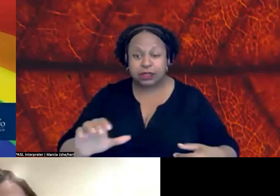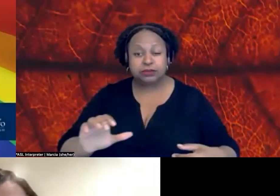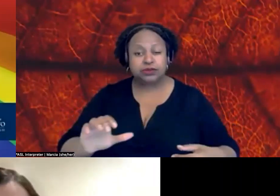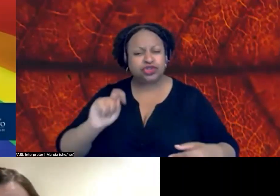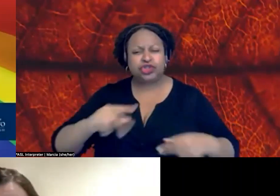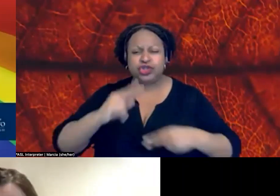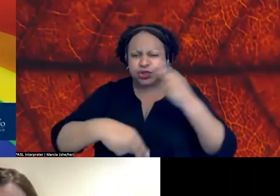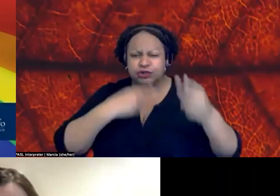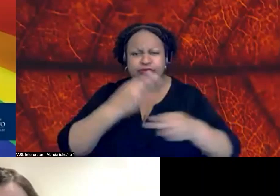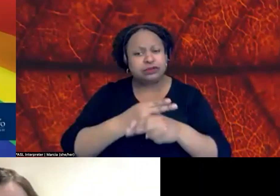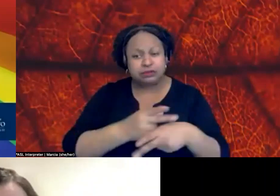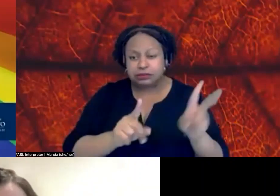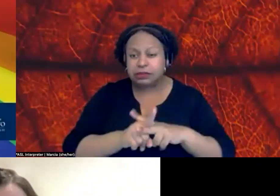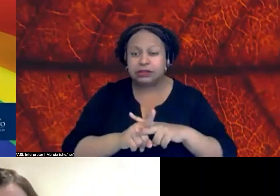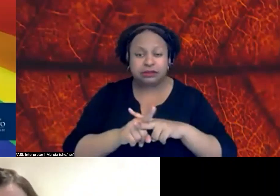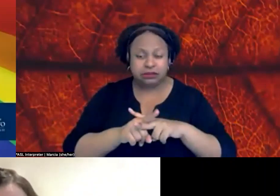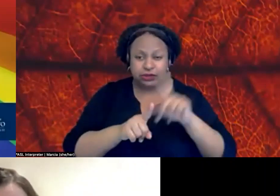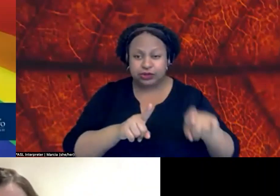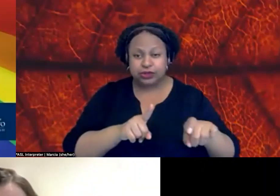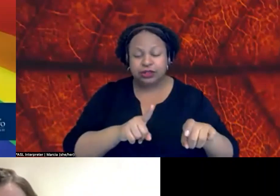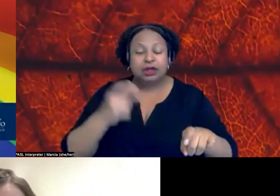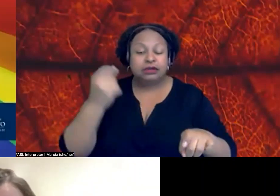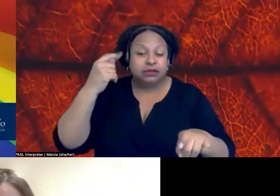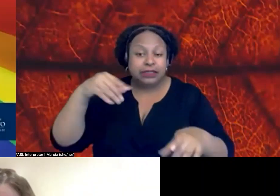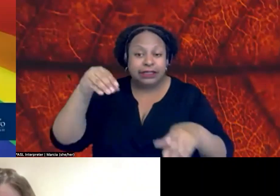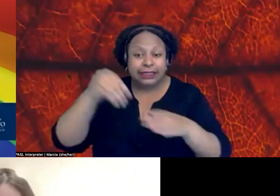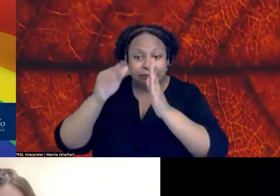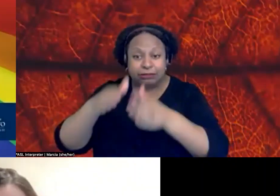while I understand that in person CART isn't always cheap.